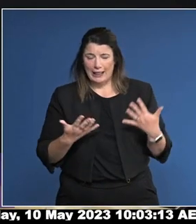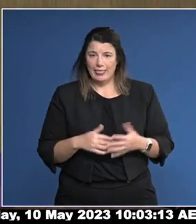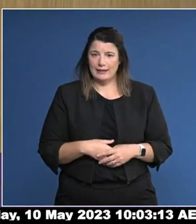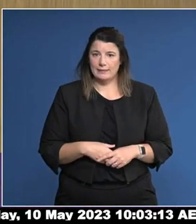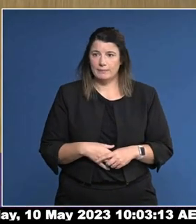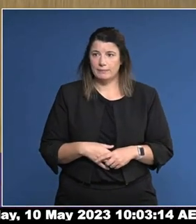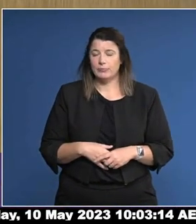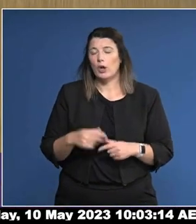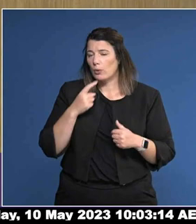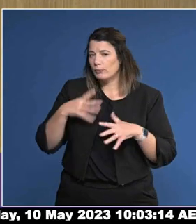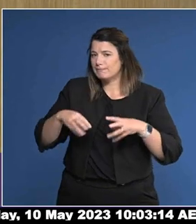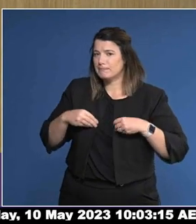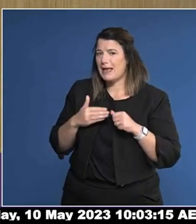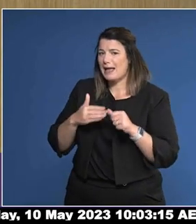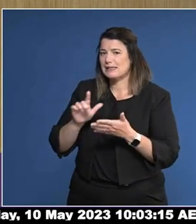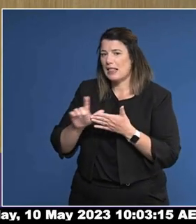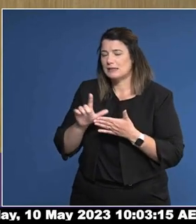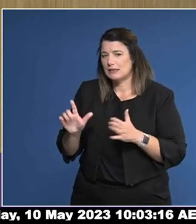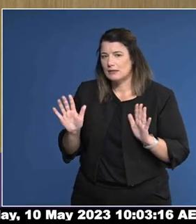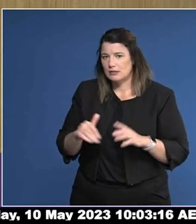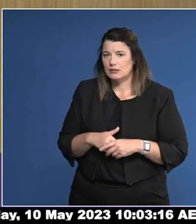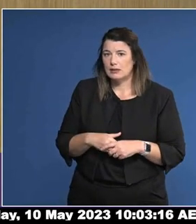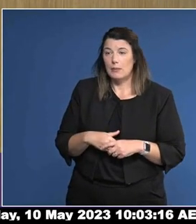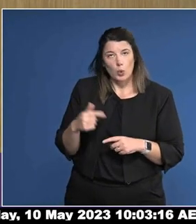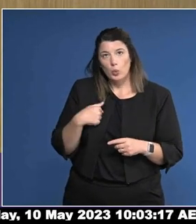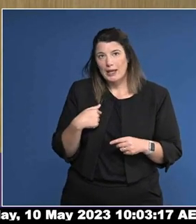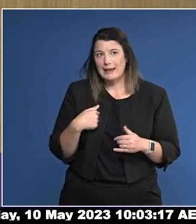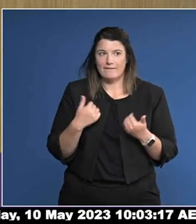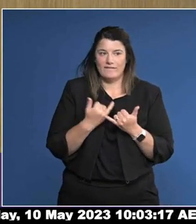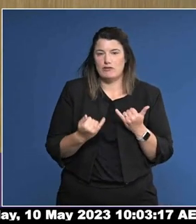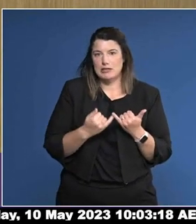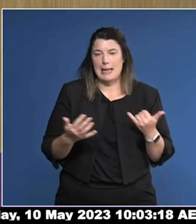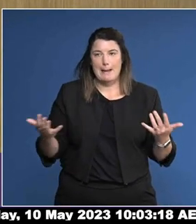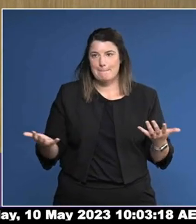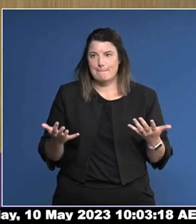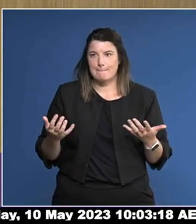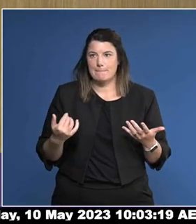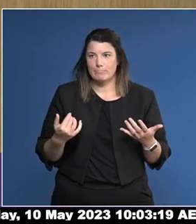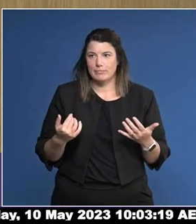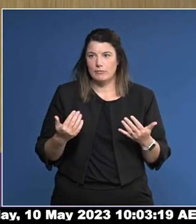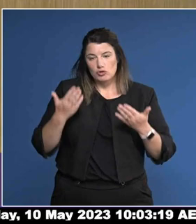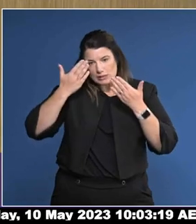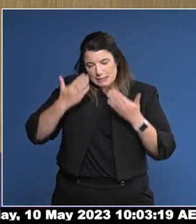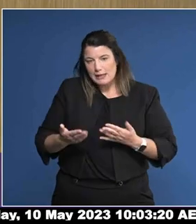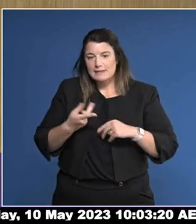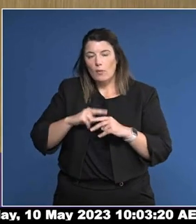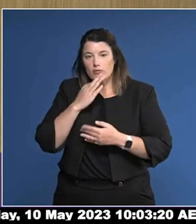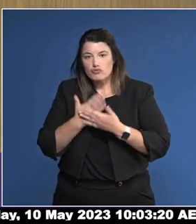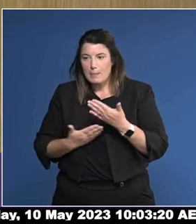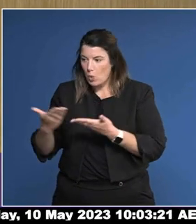Right. But we - we're very respectful of the reports that are handed down by QFCC.